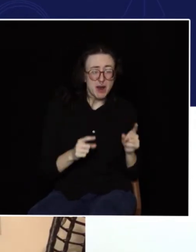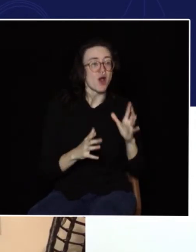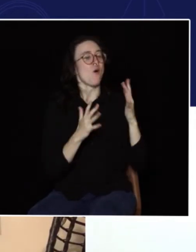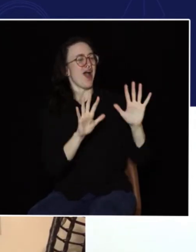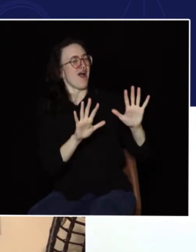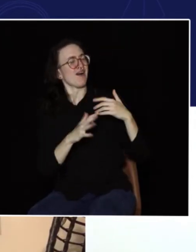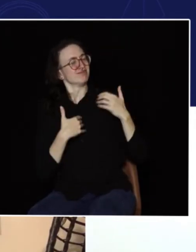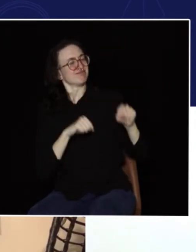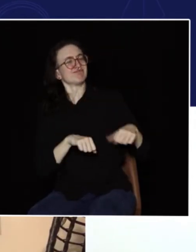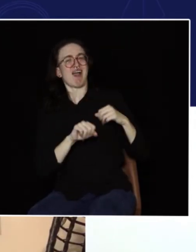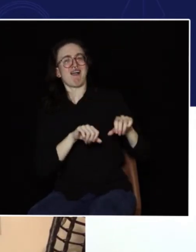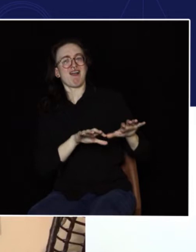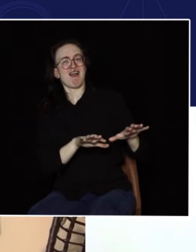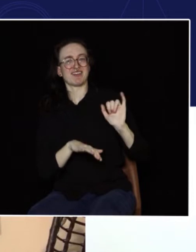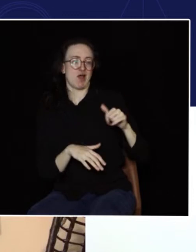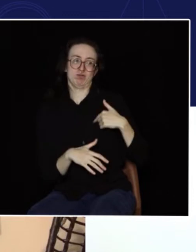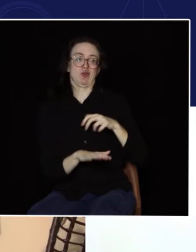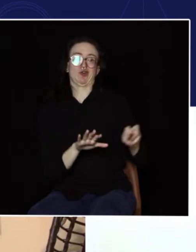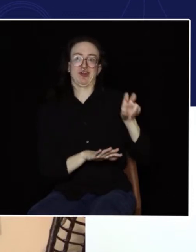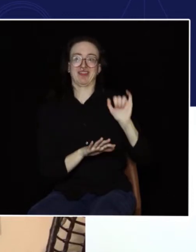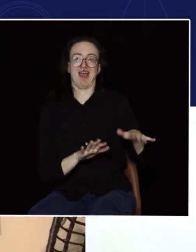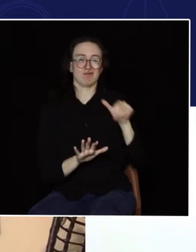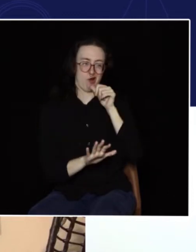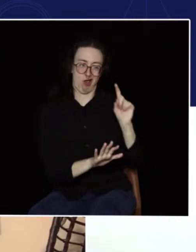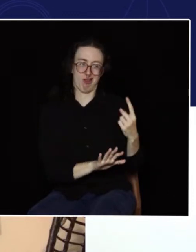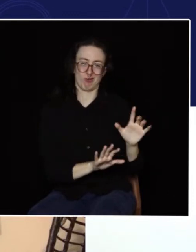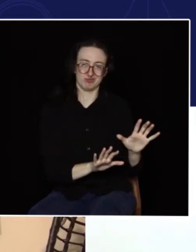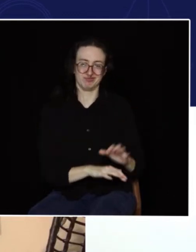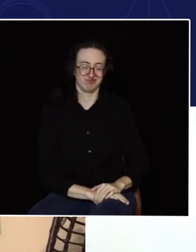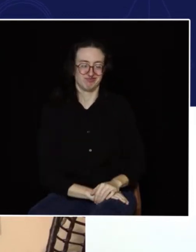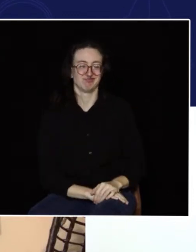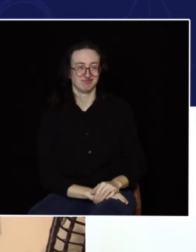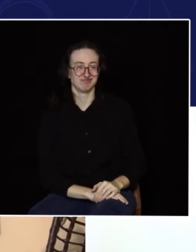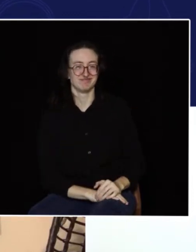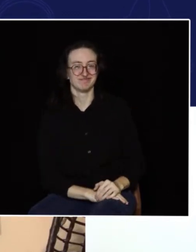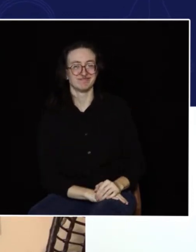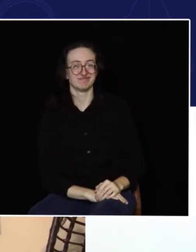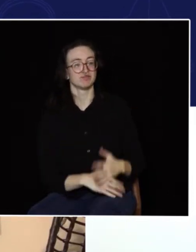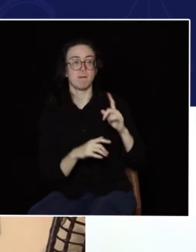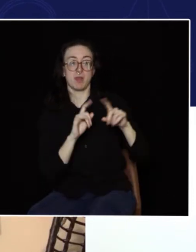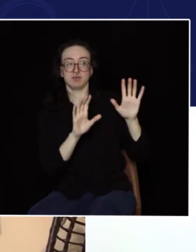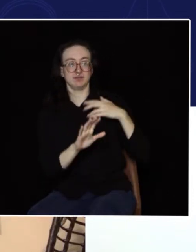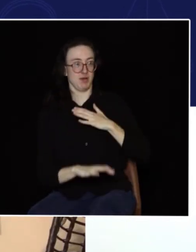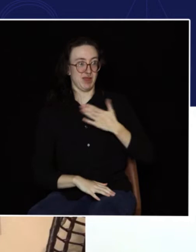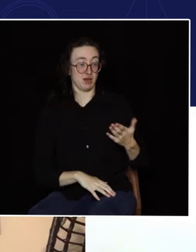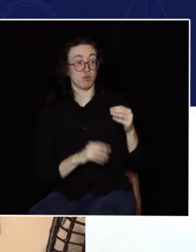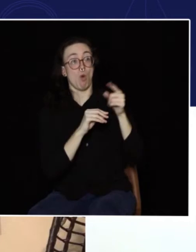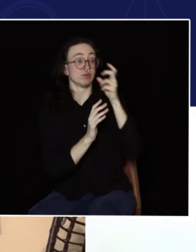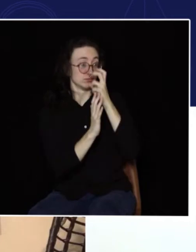[WILLIAMS:] We all go through those, you’re not alone. But I will admit, as you get more into coding, Google will be your best friend.